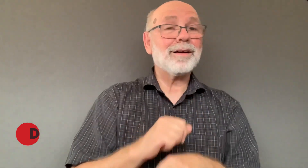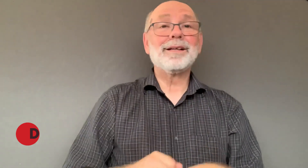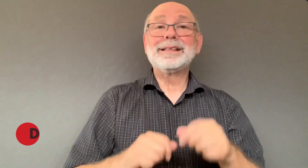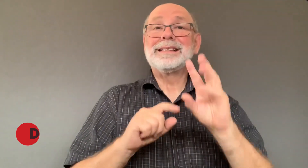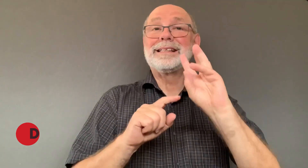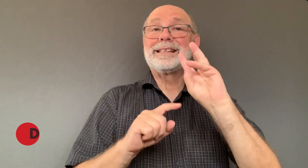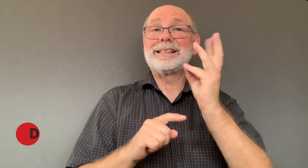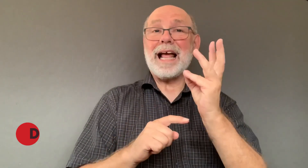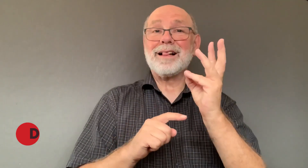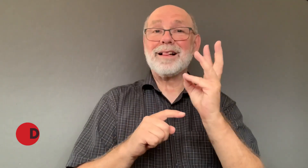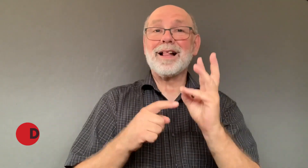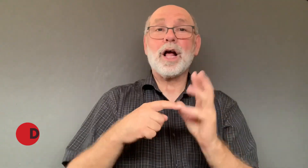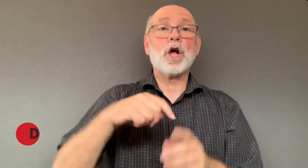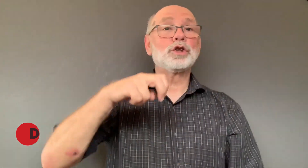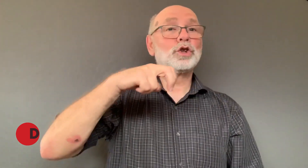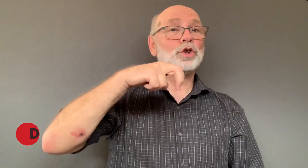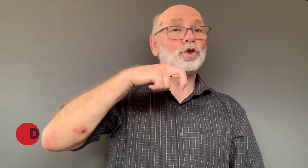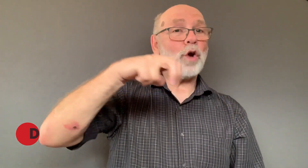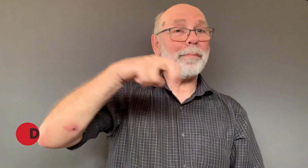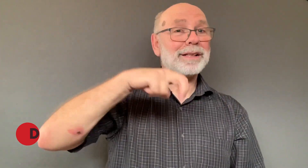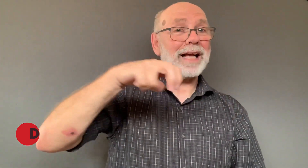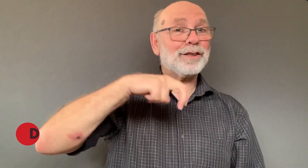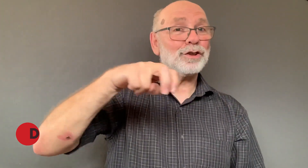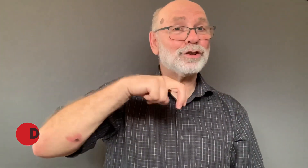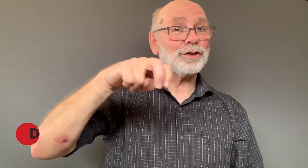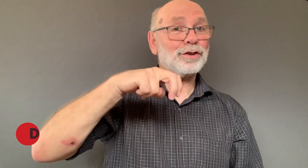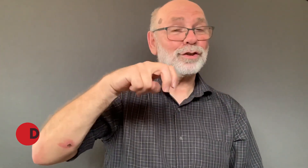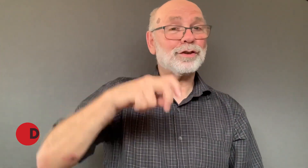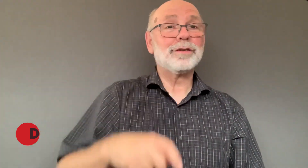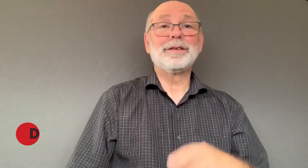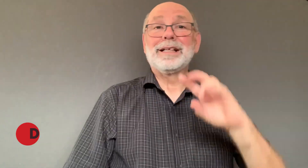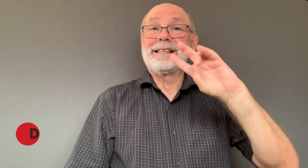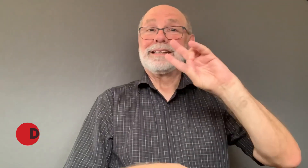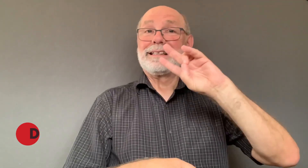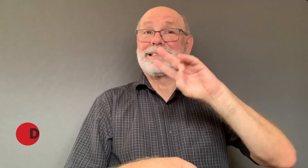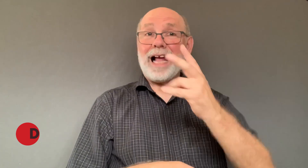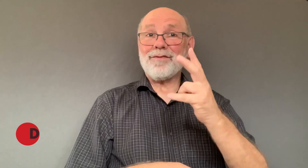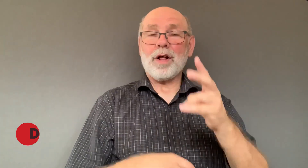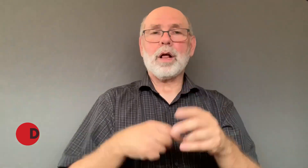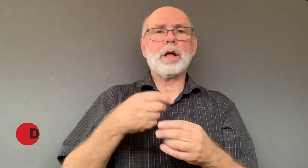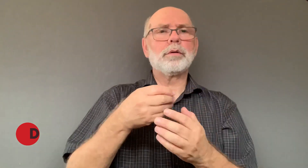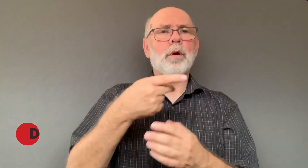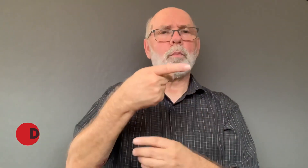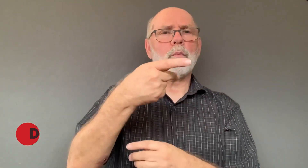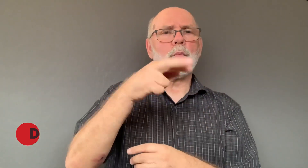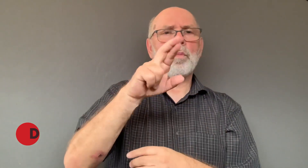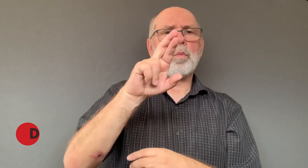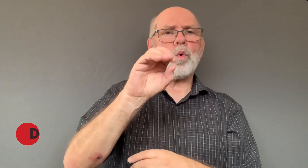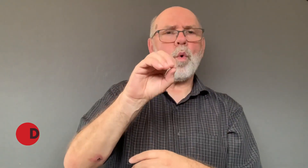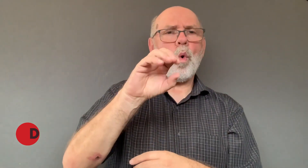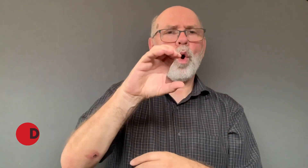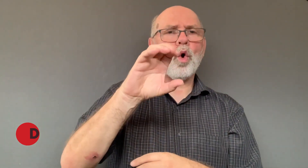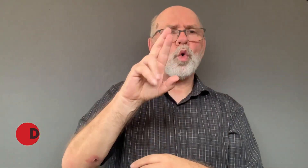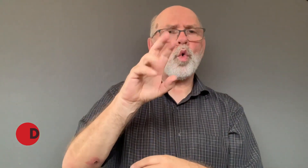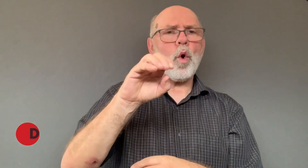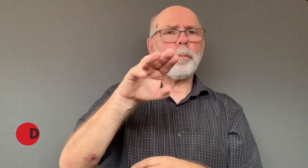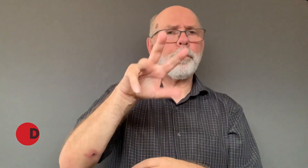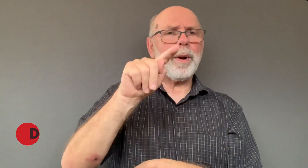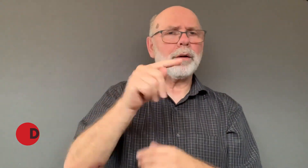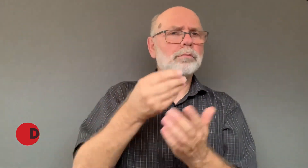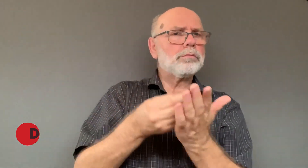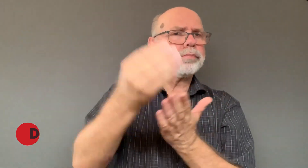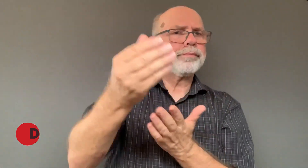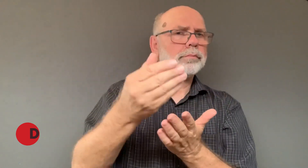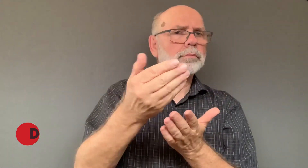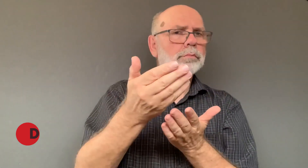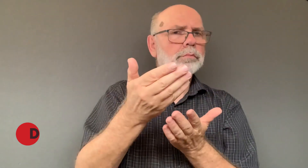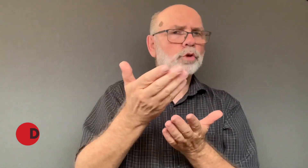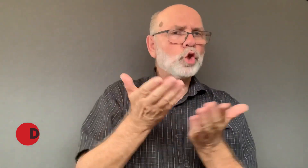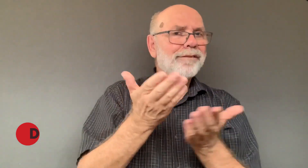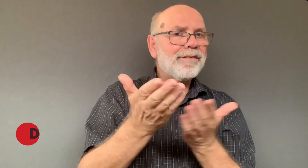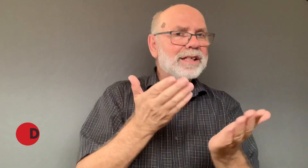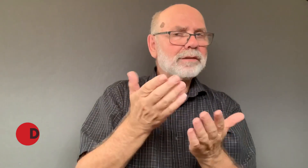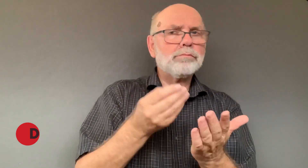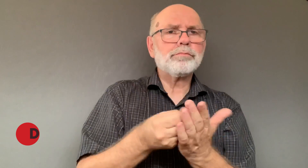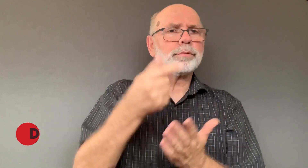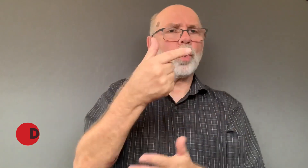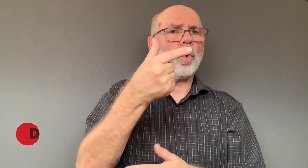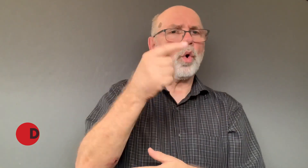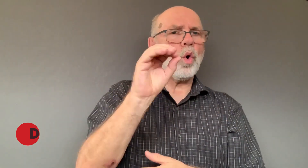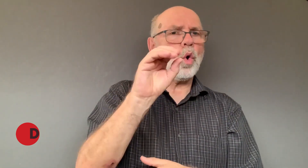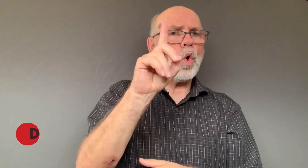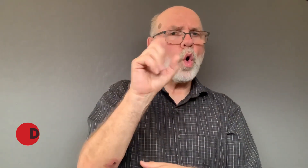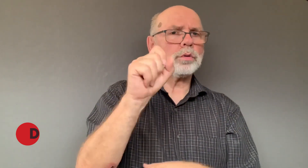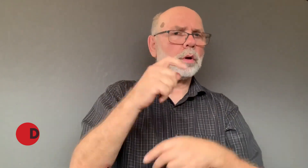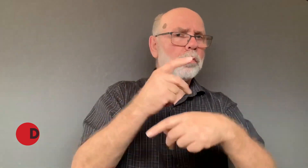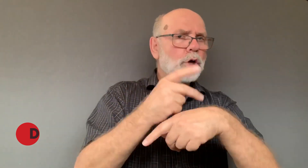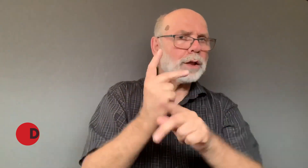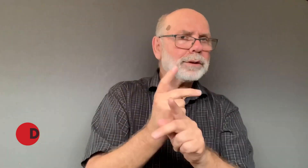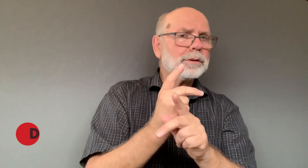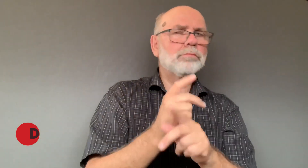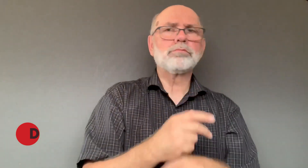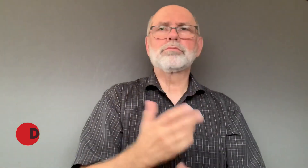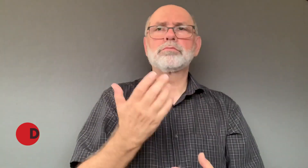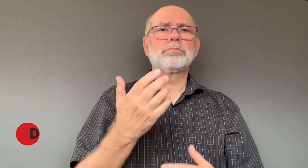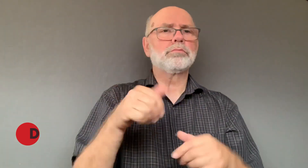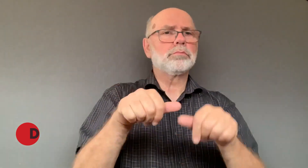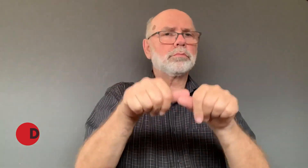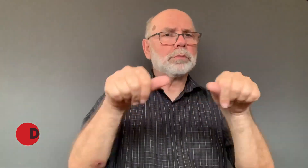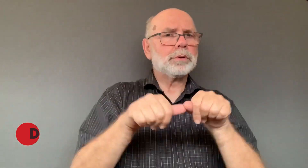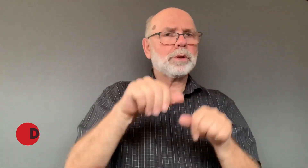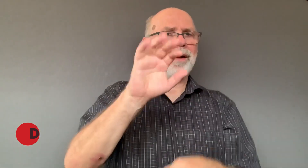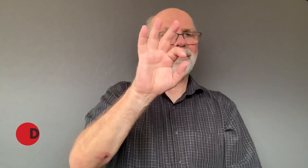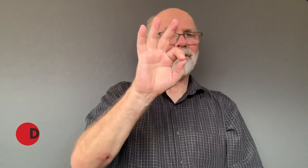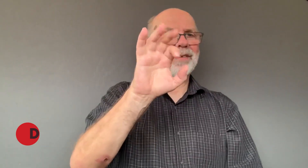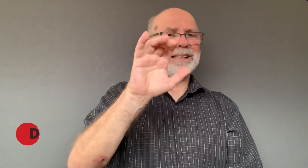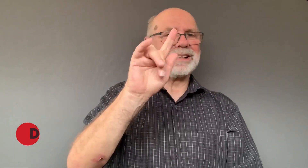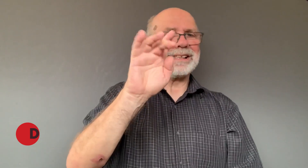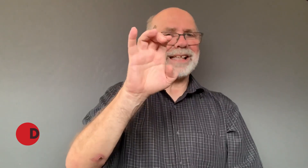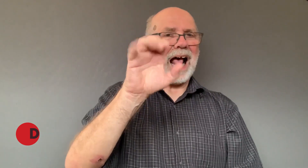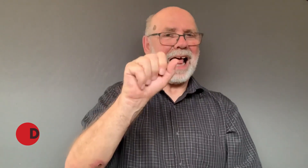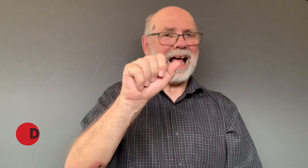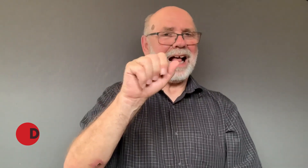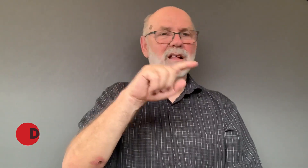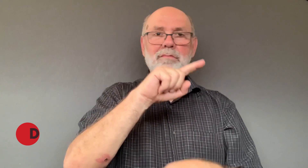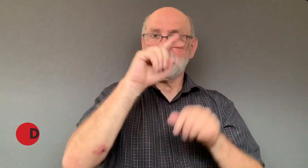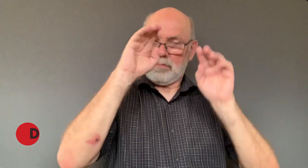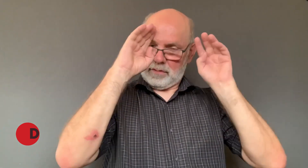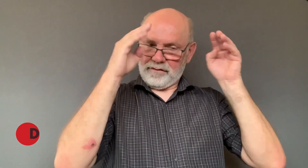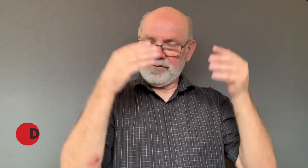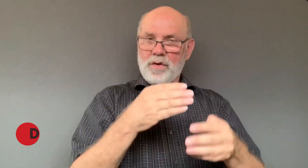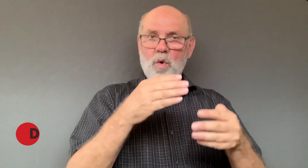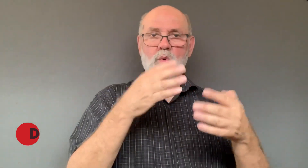transportation; and the procurement of goods, services, and facilities.